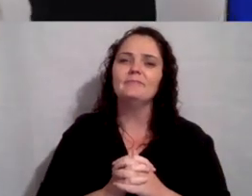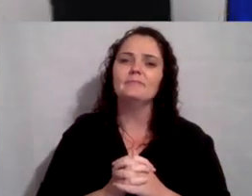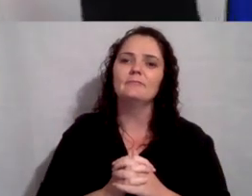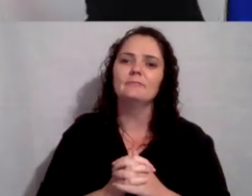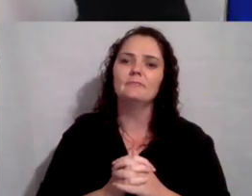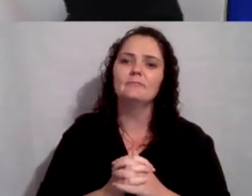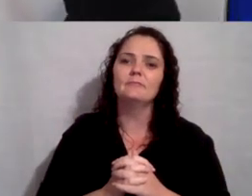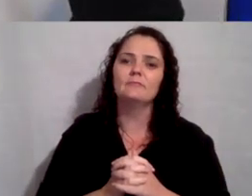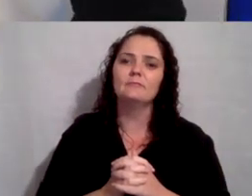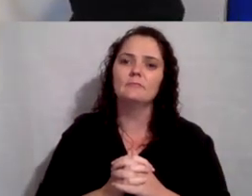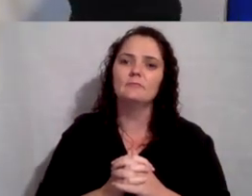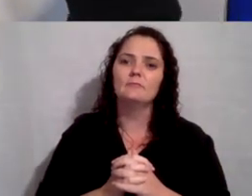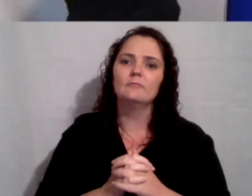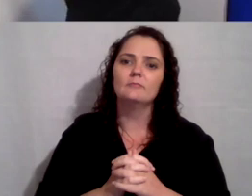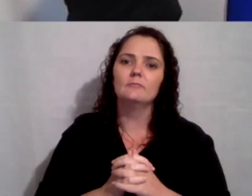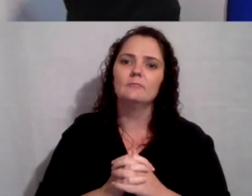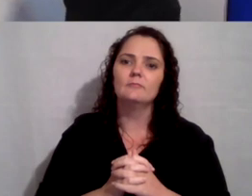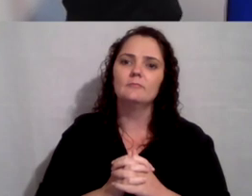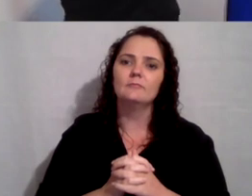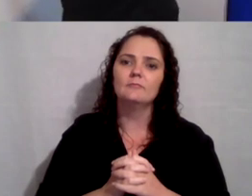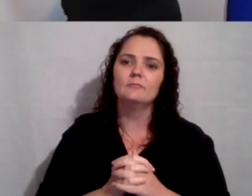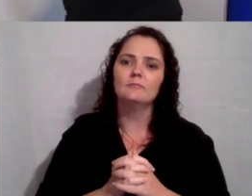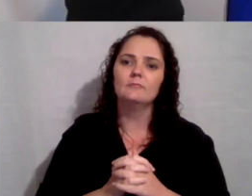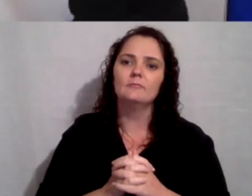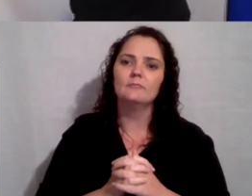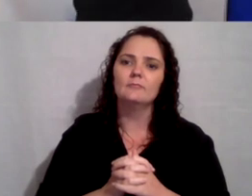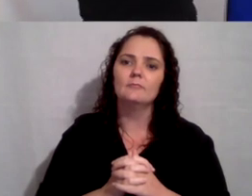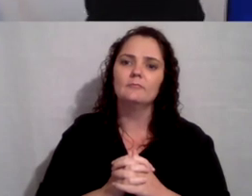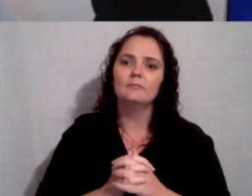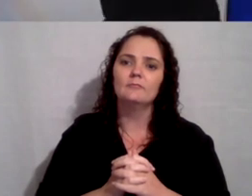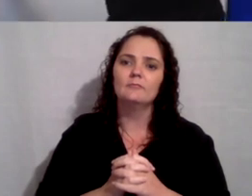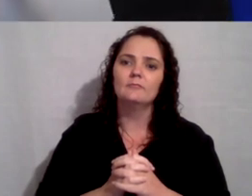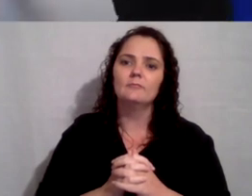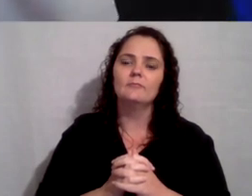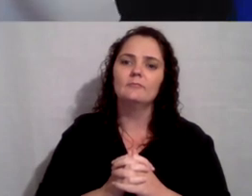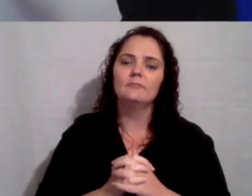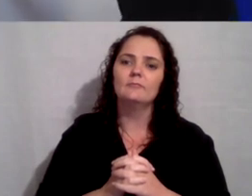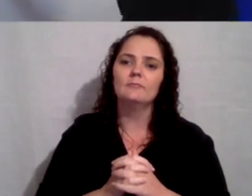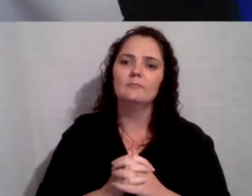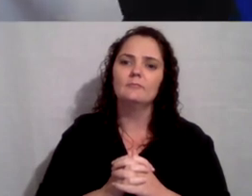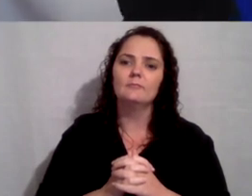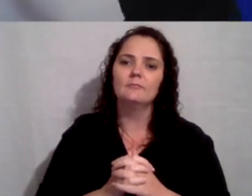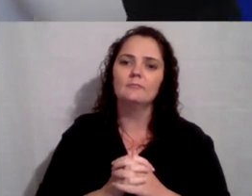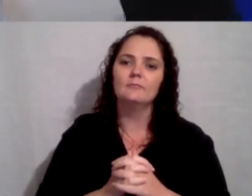So I'm going to do it over here in charcoal and I'm just going to go back over that one that I had already started